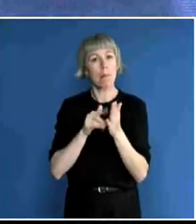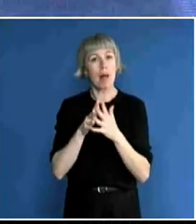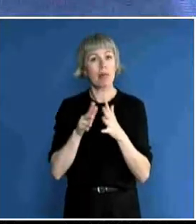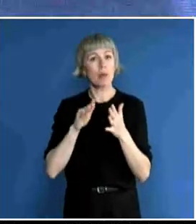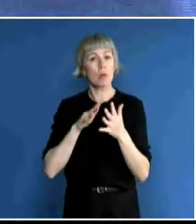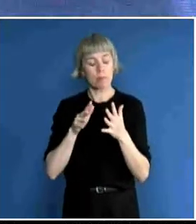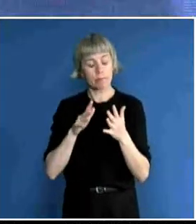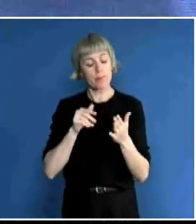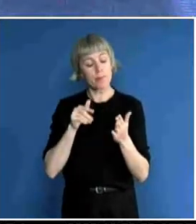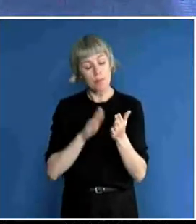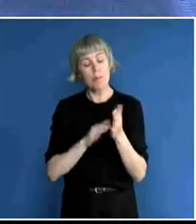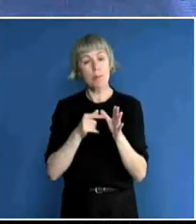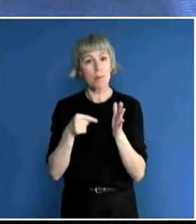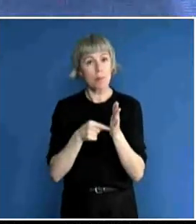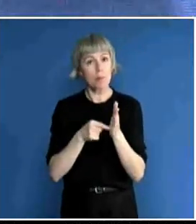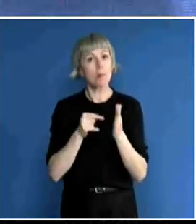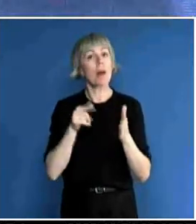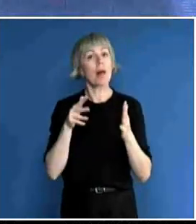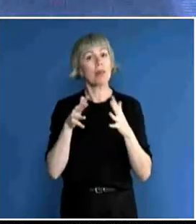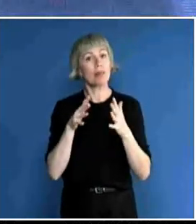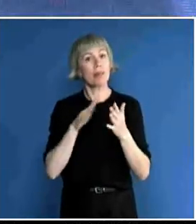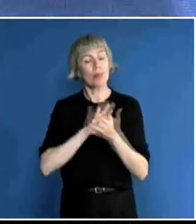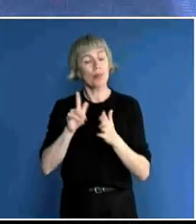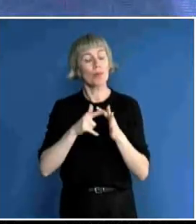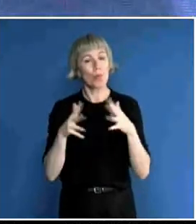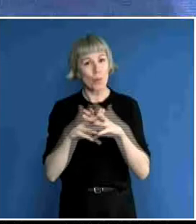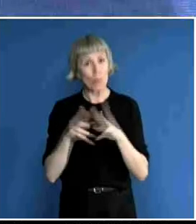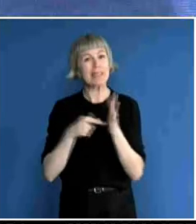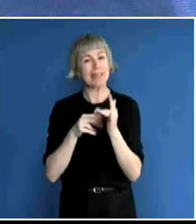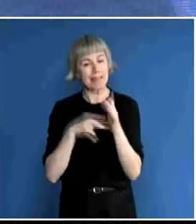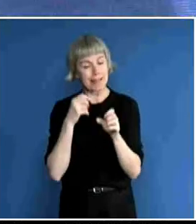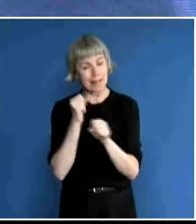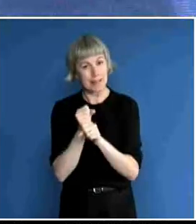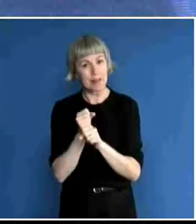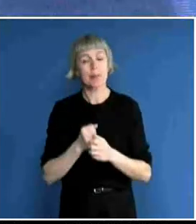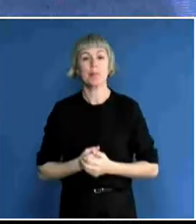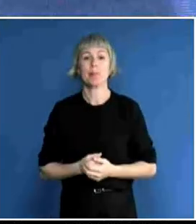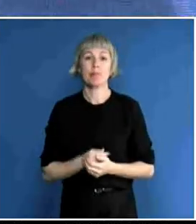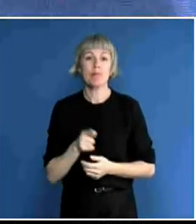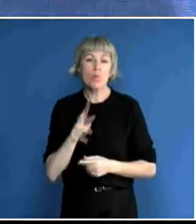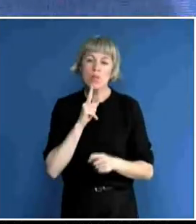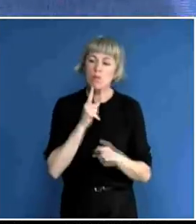exited the BusyBeans program, the training facilities, the materials used in the